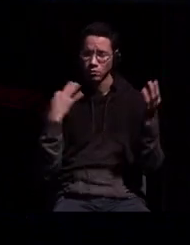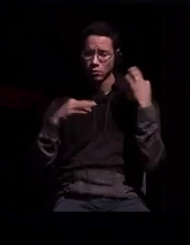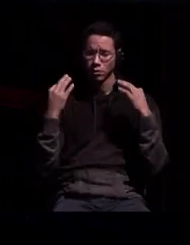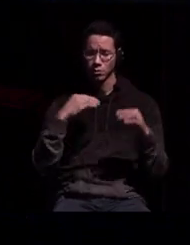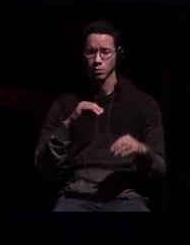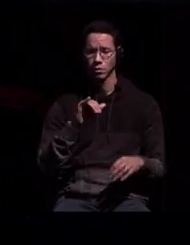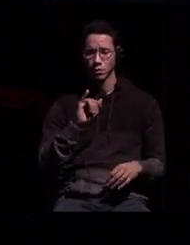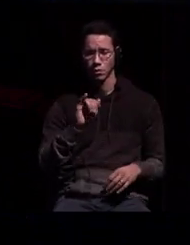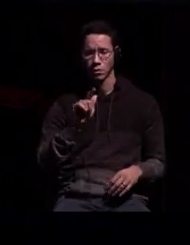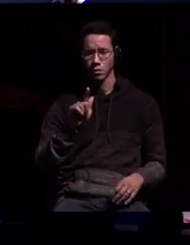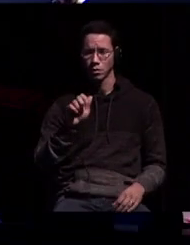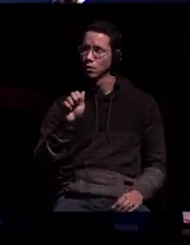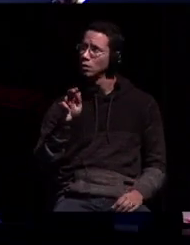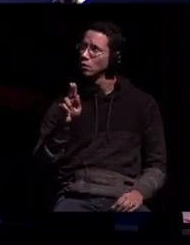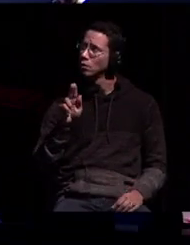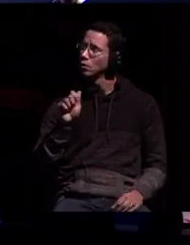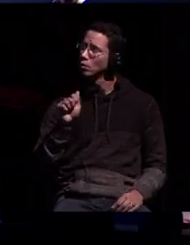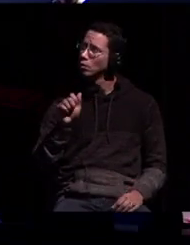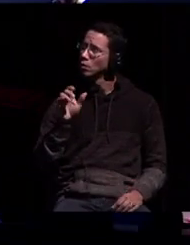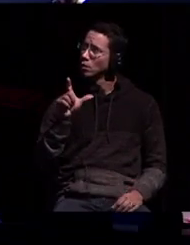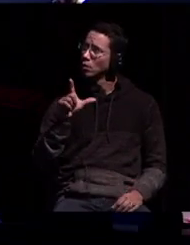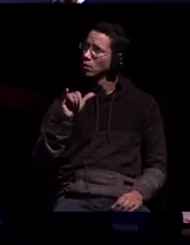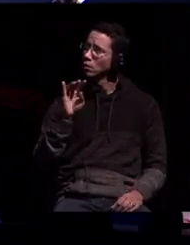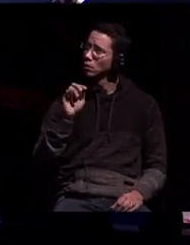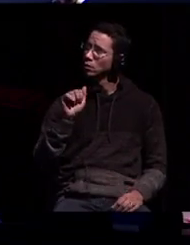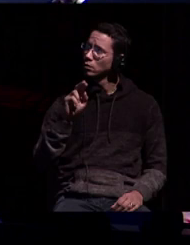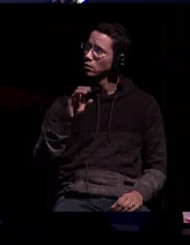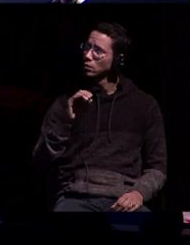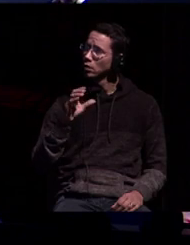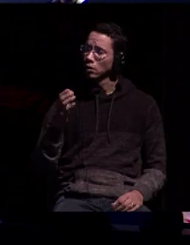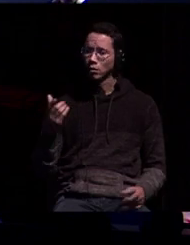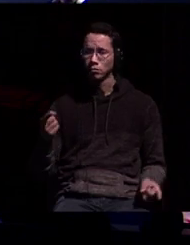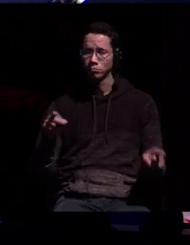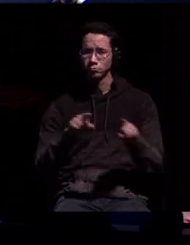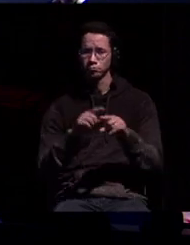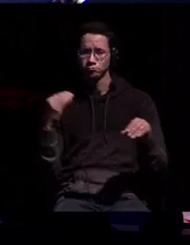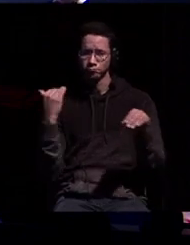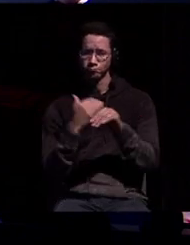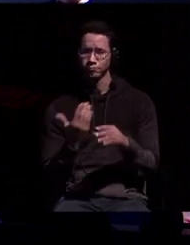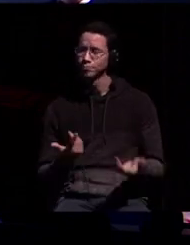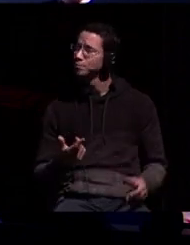Second, today they talk a lot about, many travel agencies see that